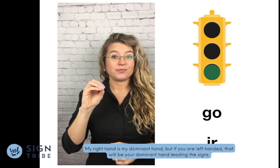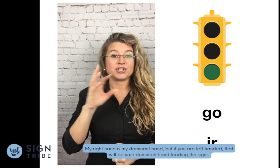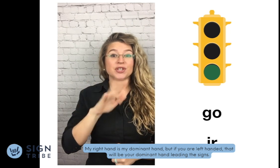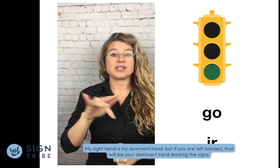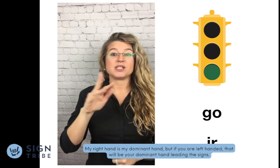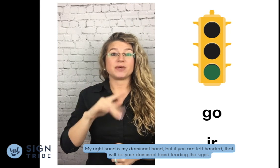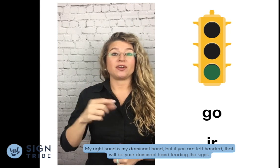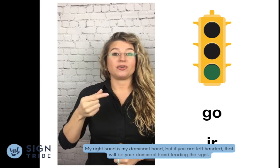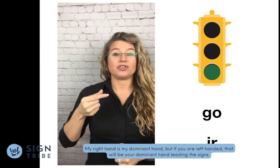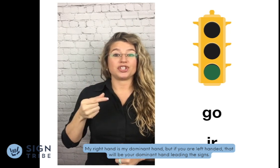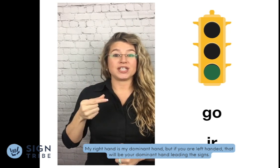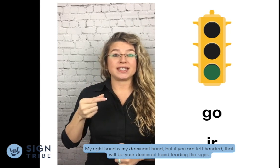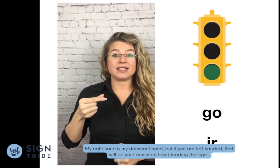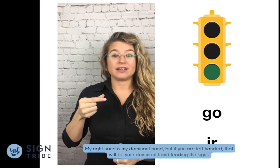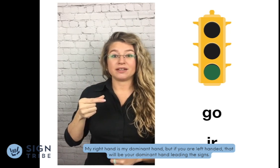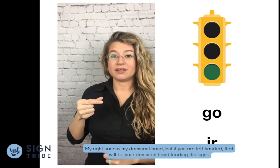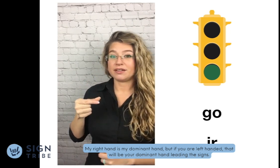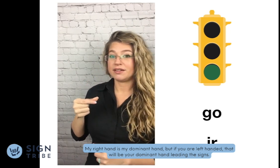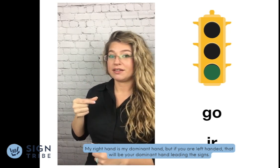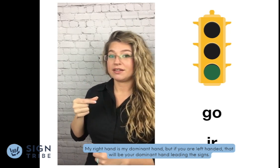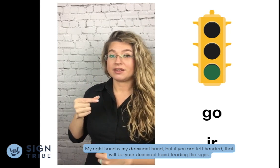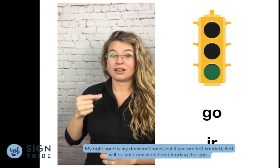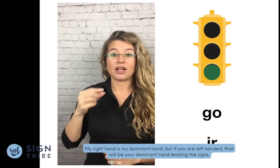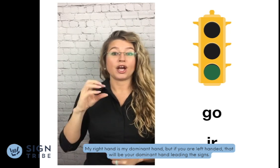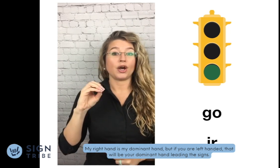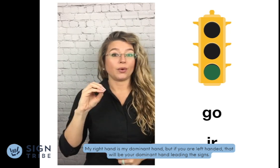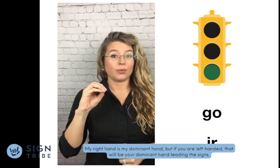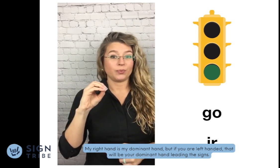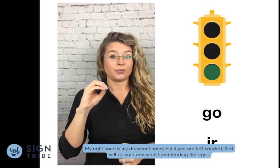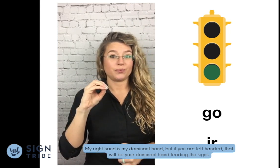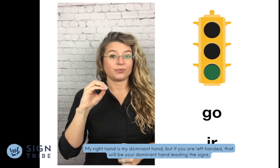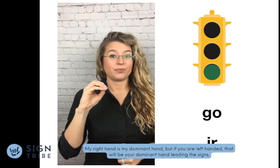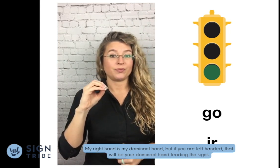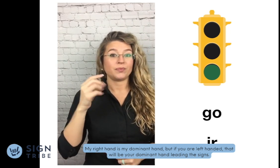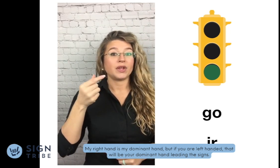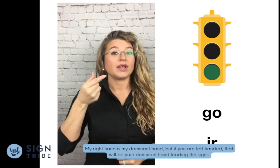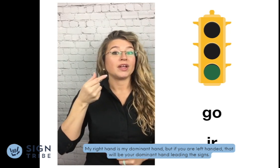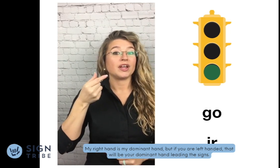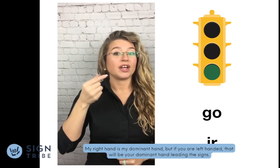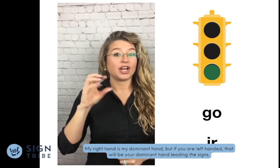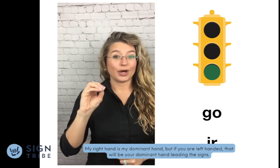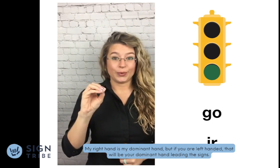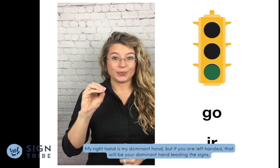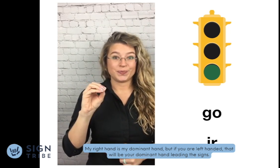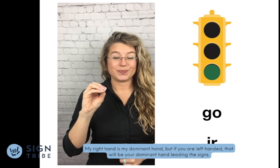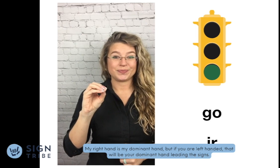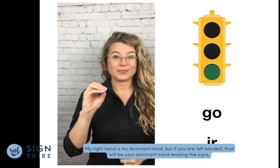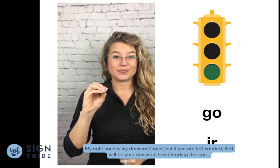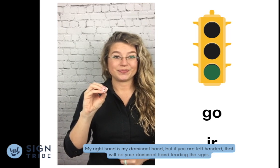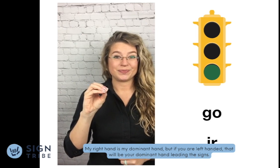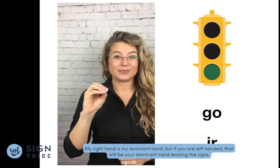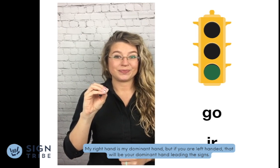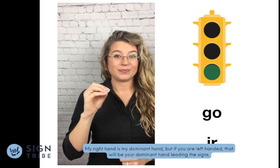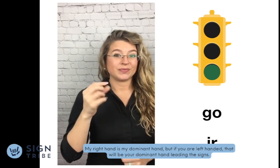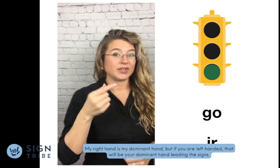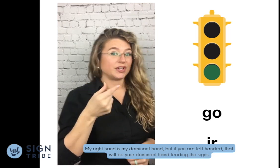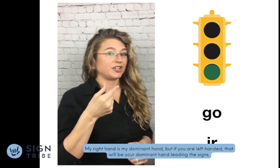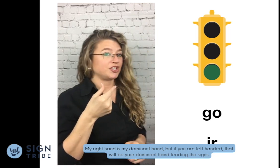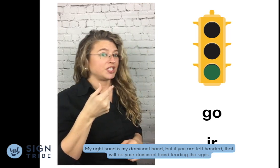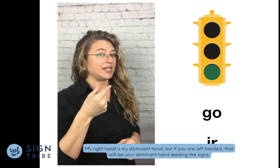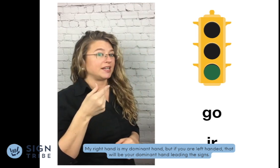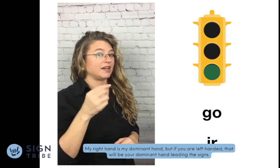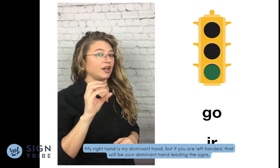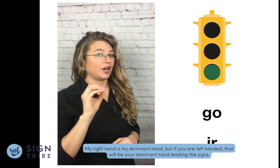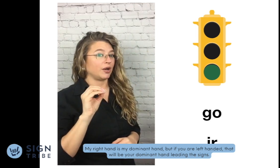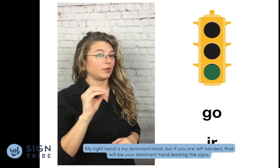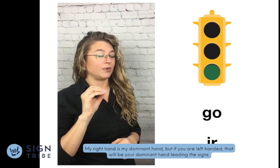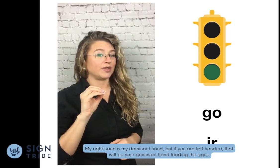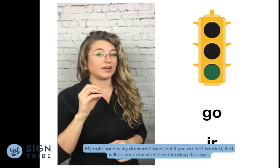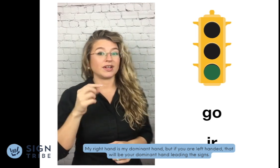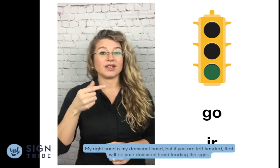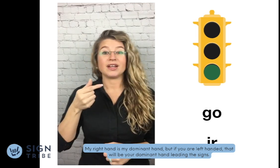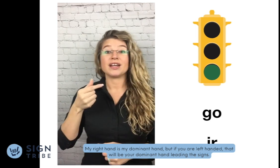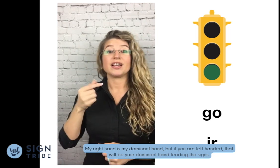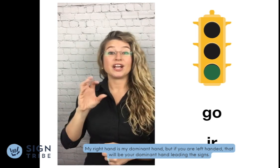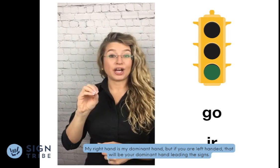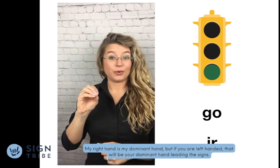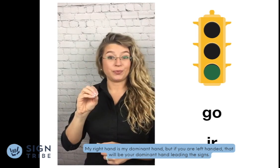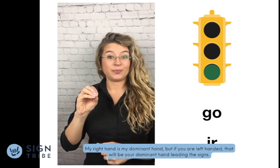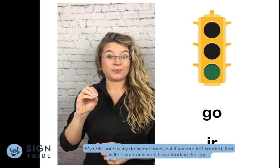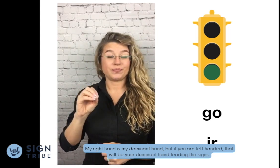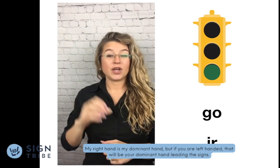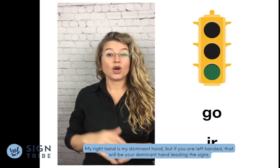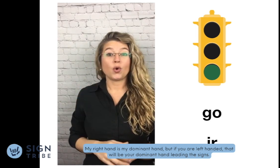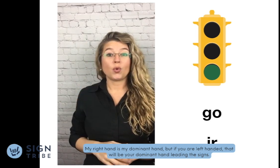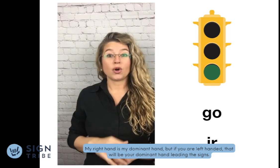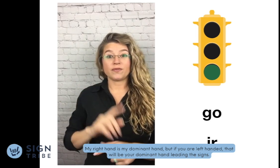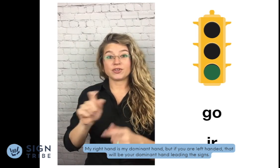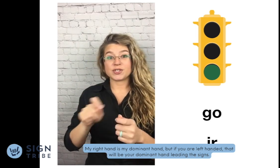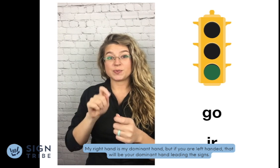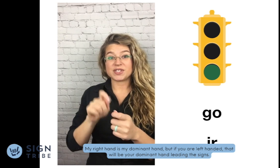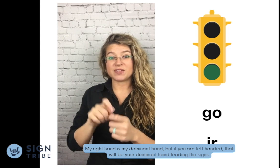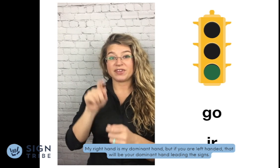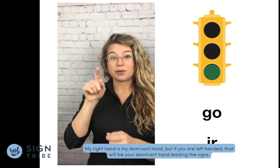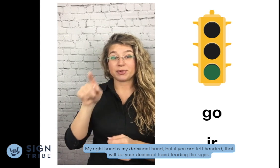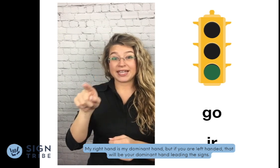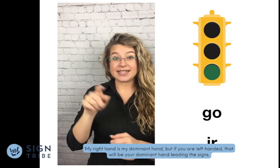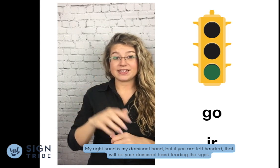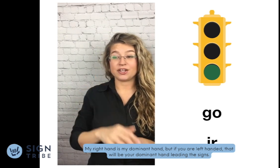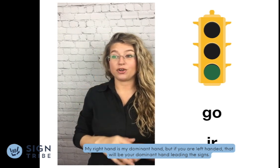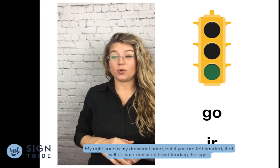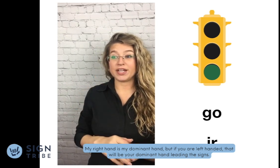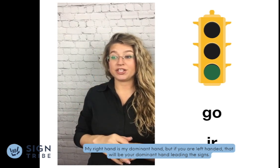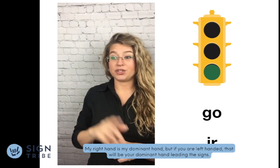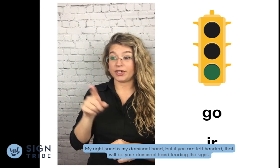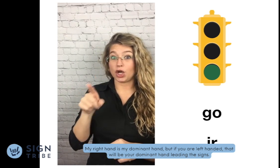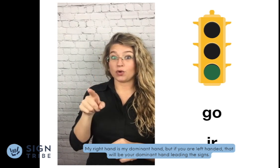so you can spell G O, go, G O, go. Or if there's a specific place that you're going to, like over